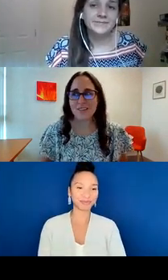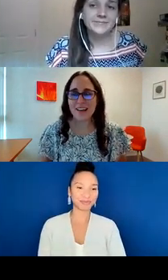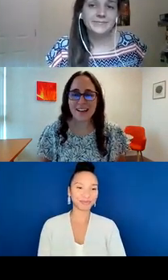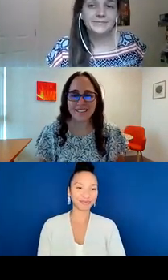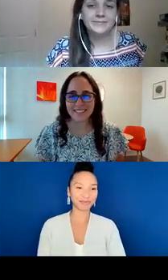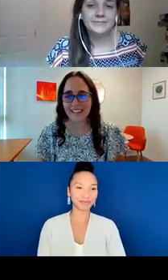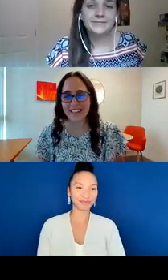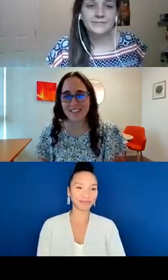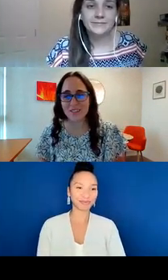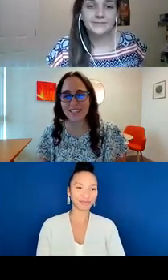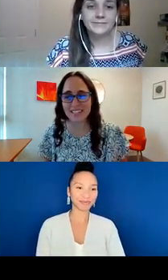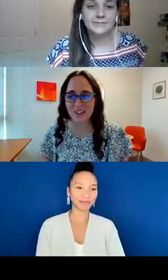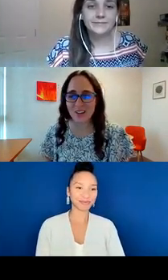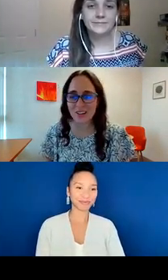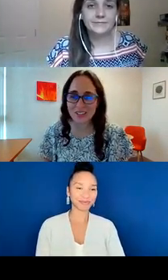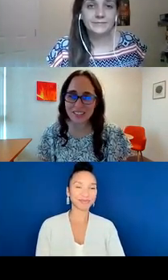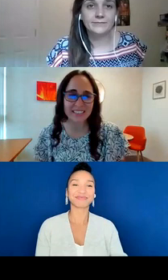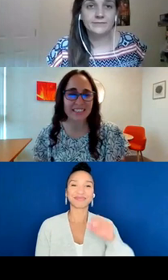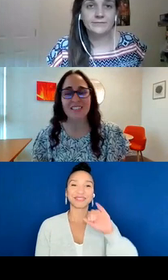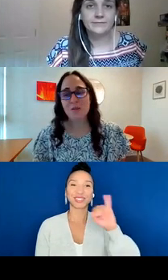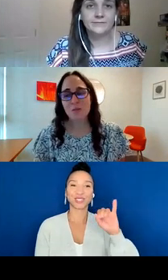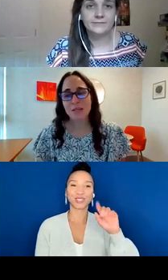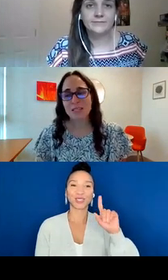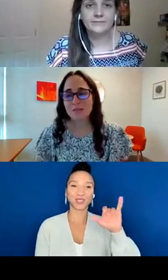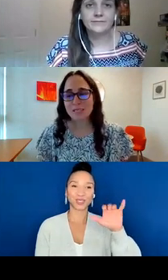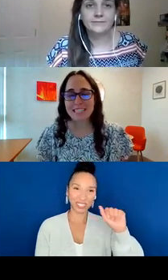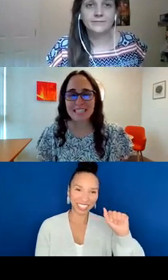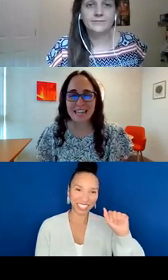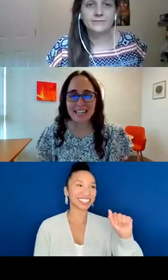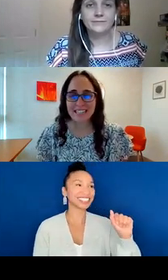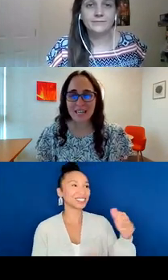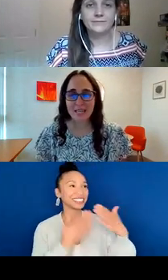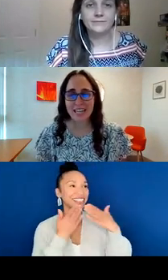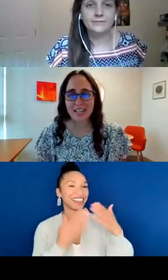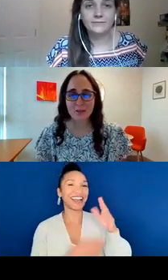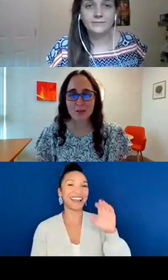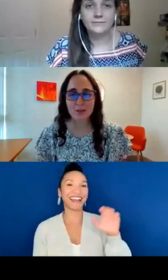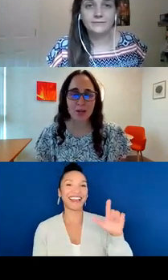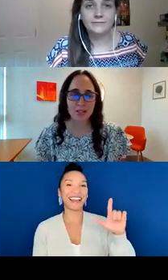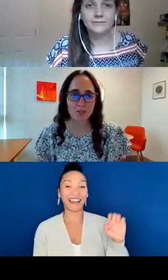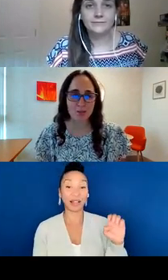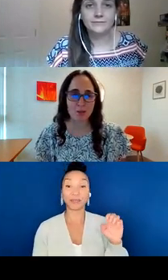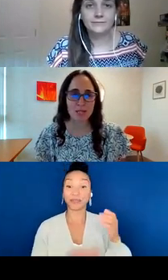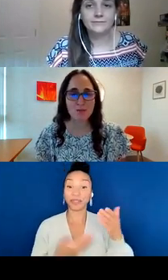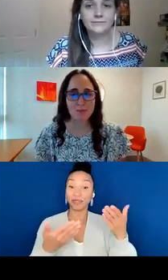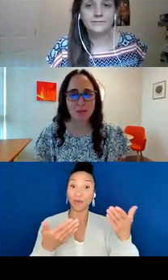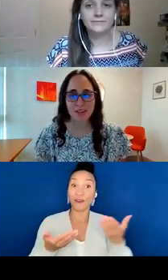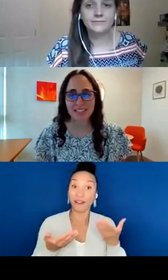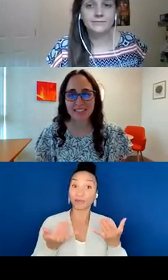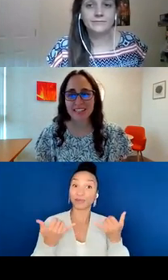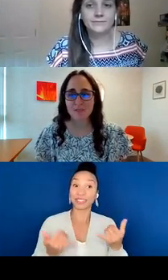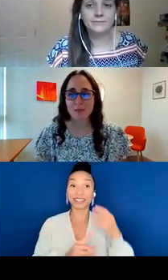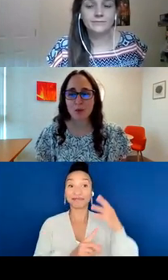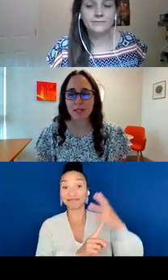Thank you, Elle, and greetings all. Welcome to today's semi-annual progress reporting webinar,